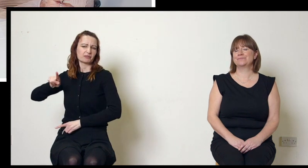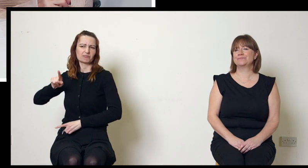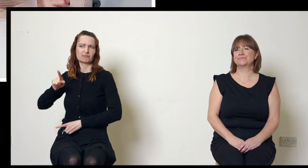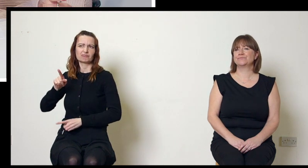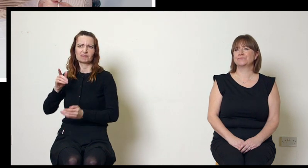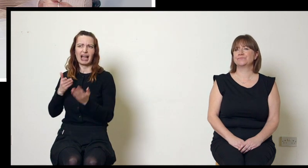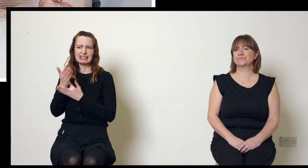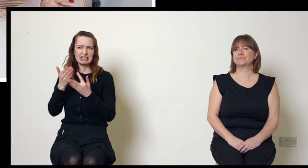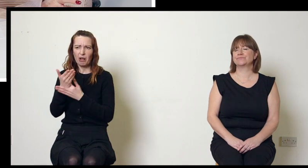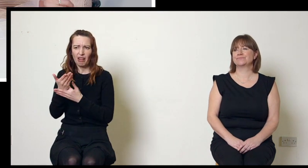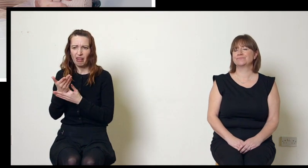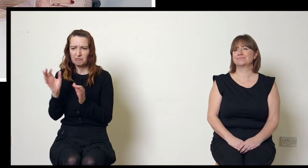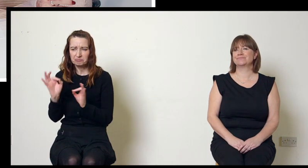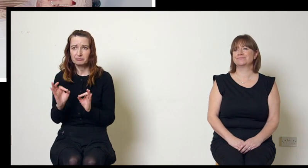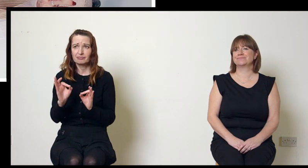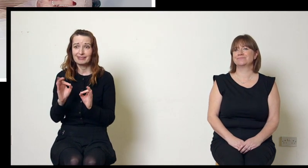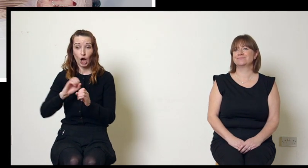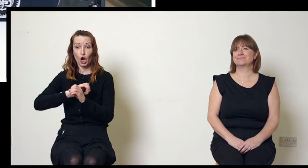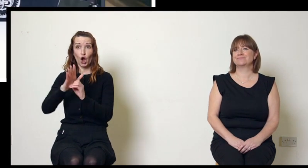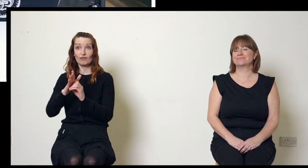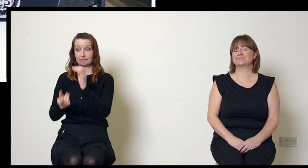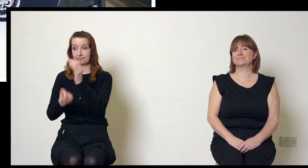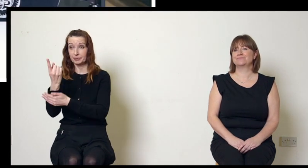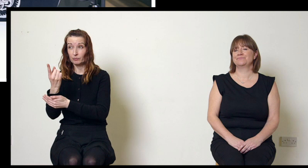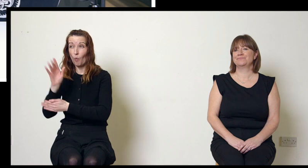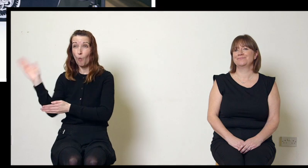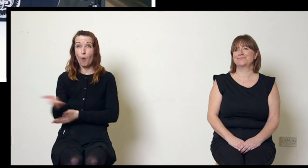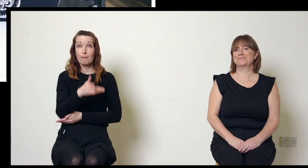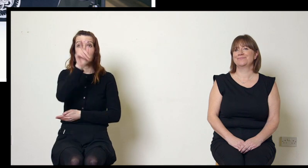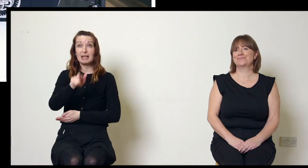And then COVID hit. And then we were all working from home, and then all of a sudden everything went